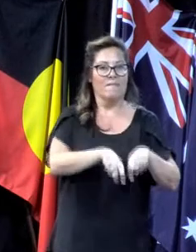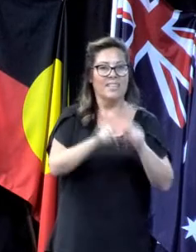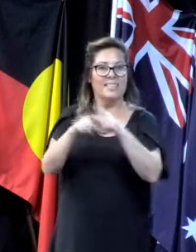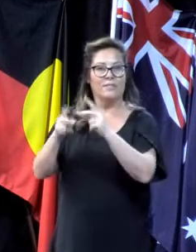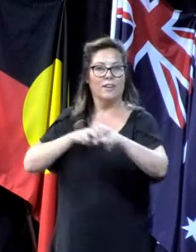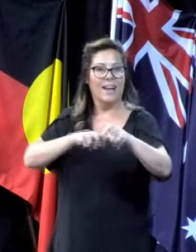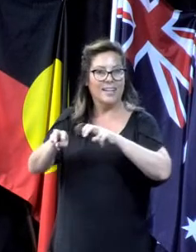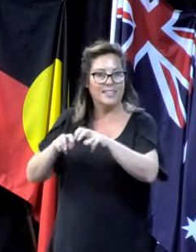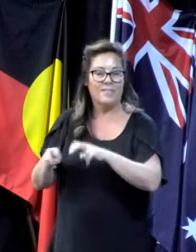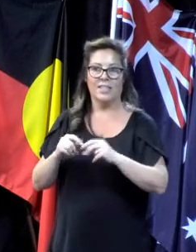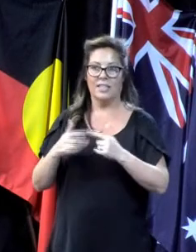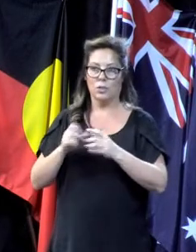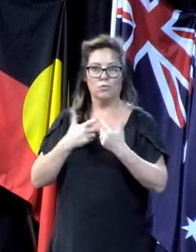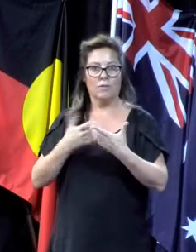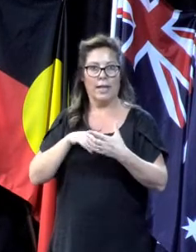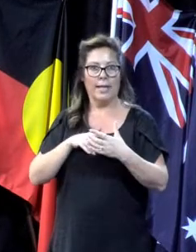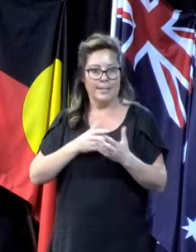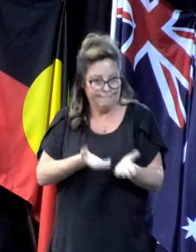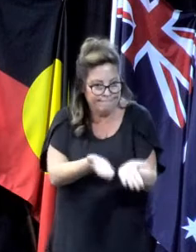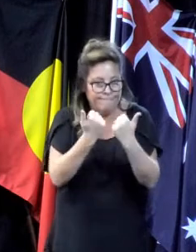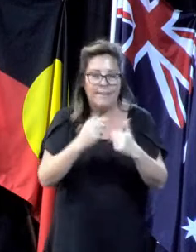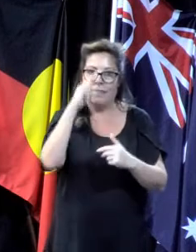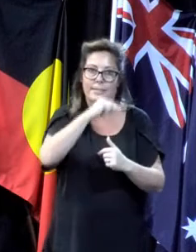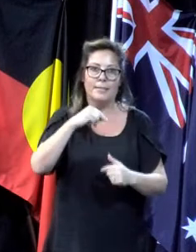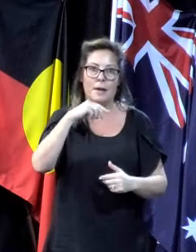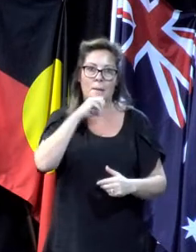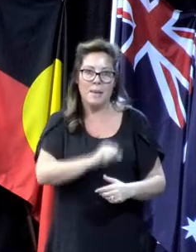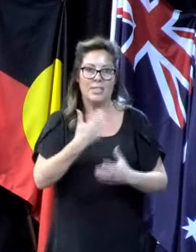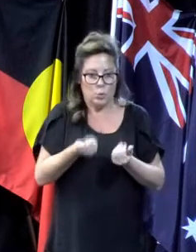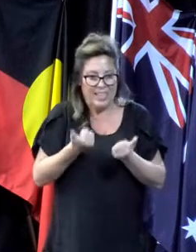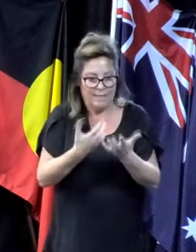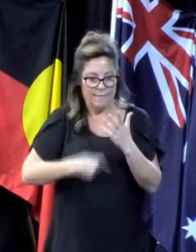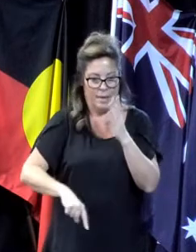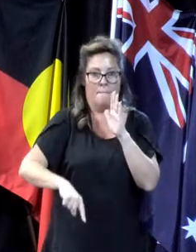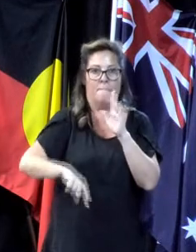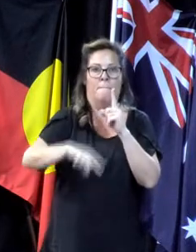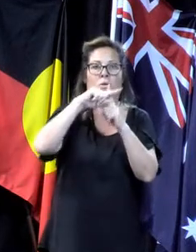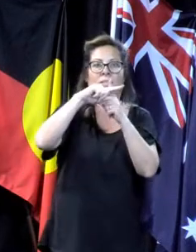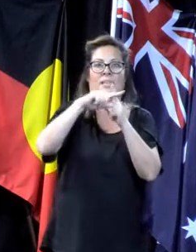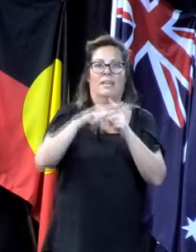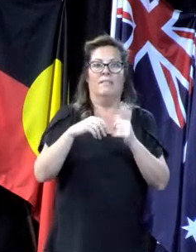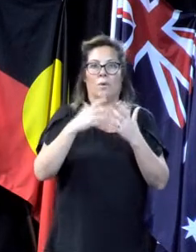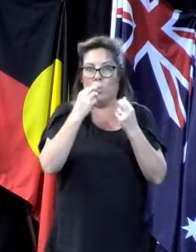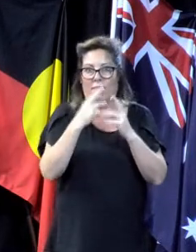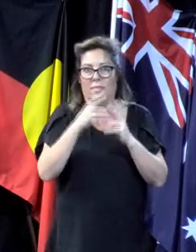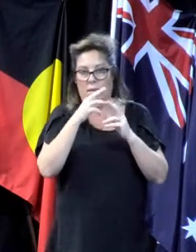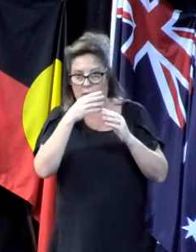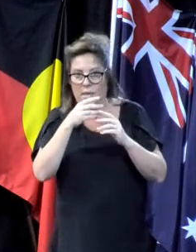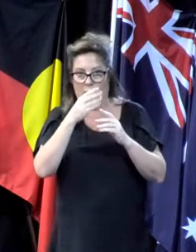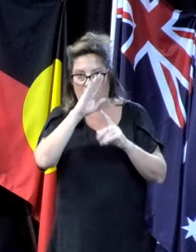for the future. So that sort of community engagement is invaluable. Unfortunately, it’s always relying